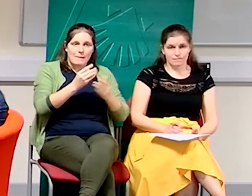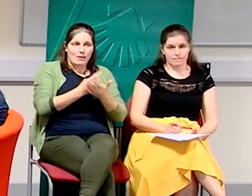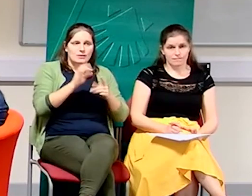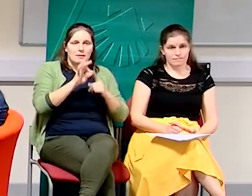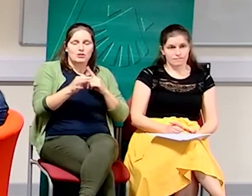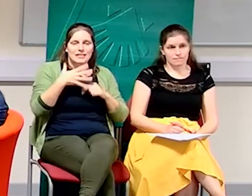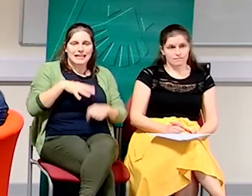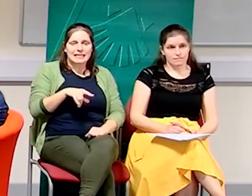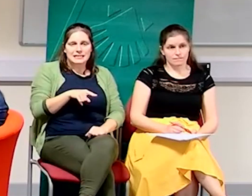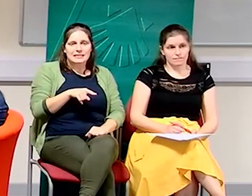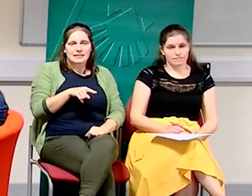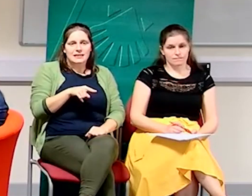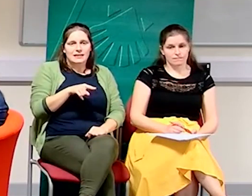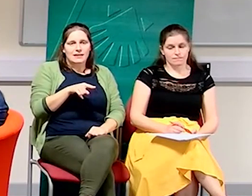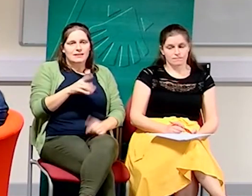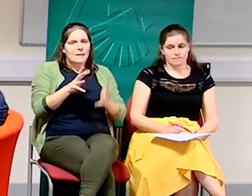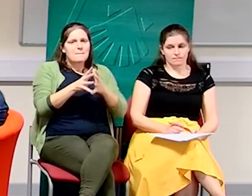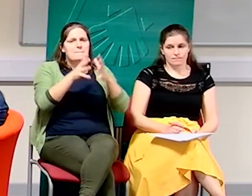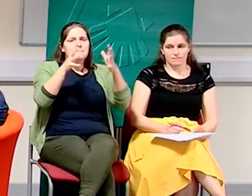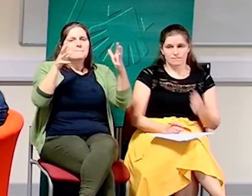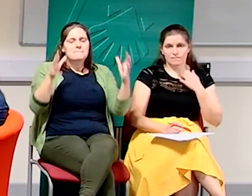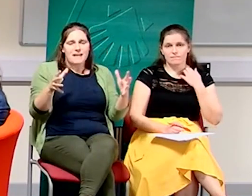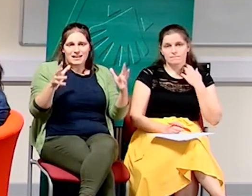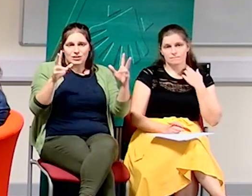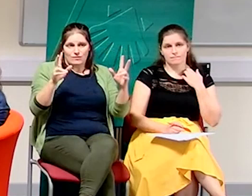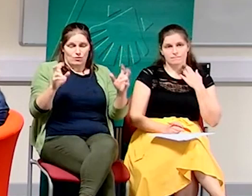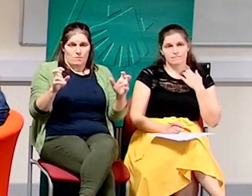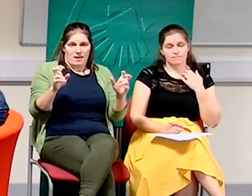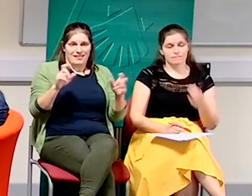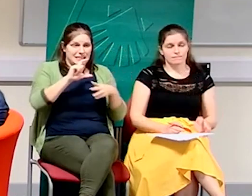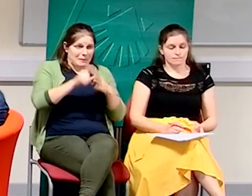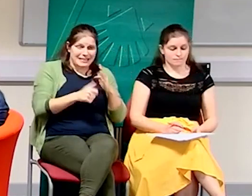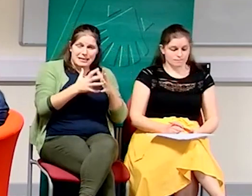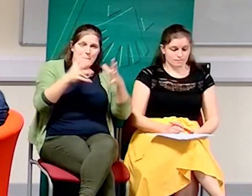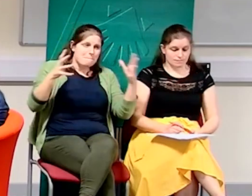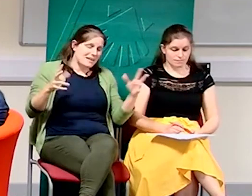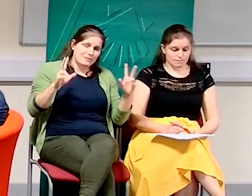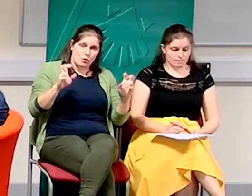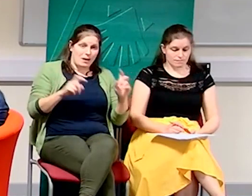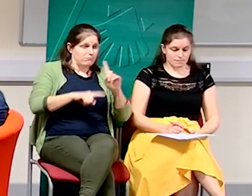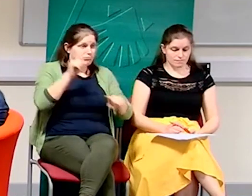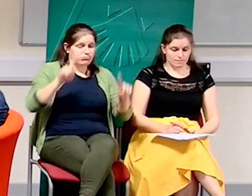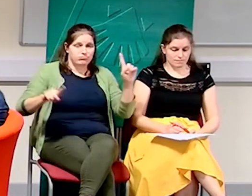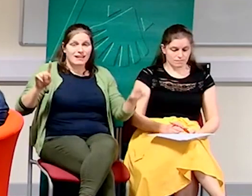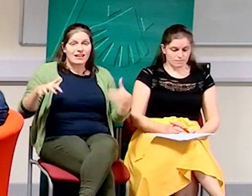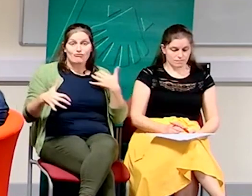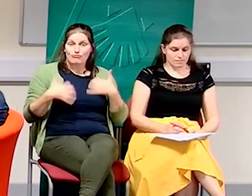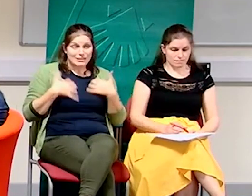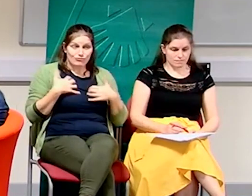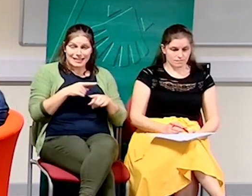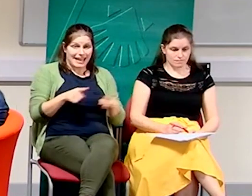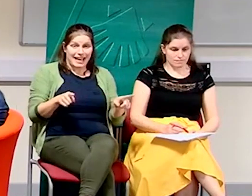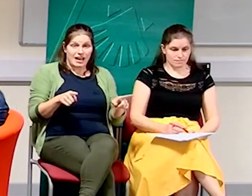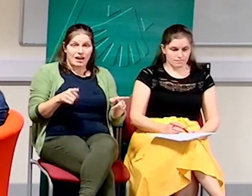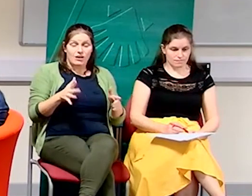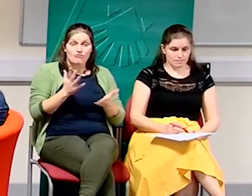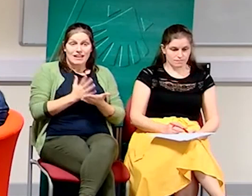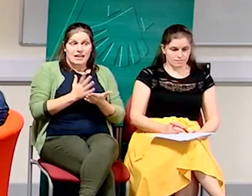absolute massive subject um disability and it's so interesting and it's lifechanging when we get it